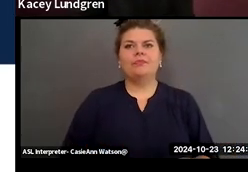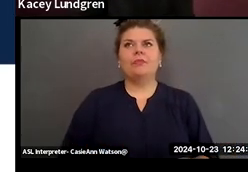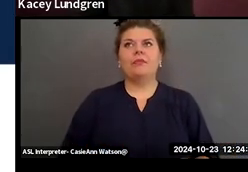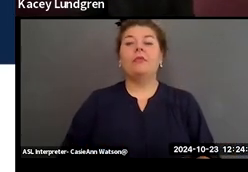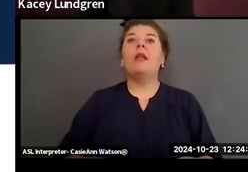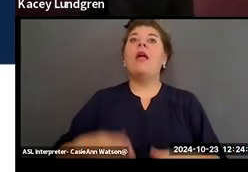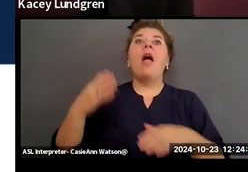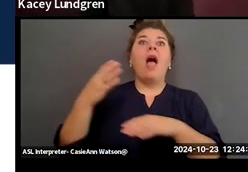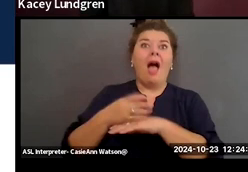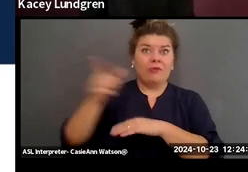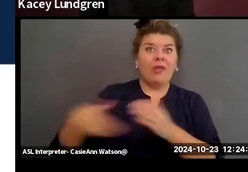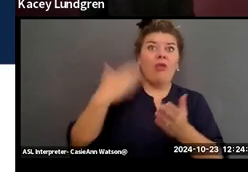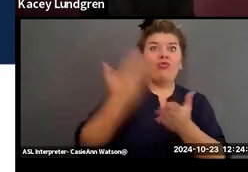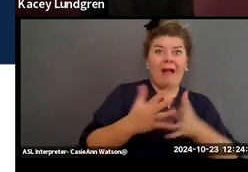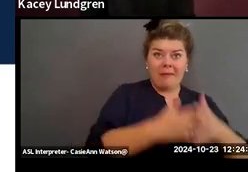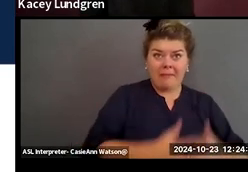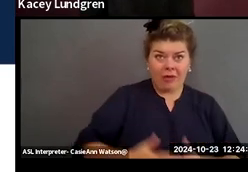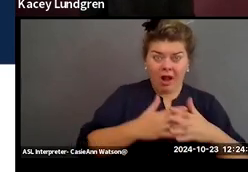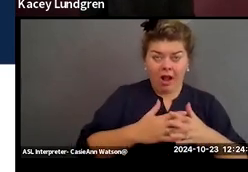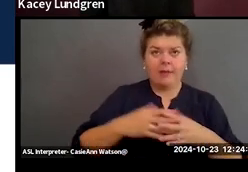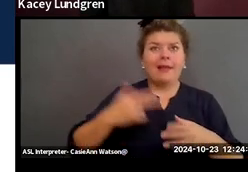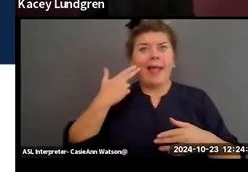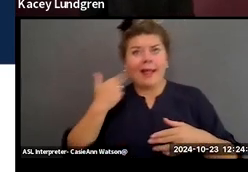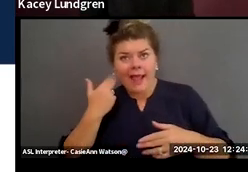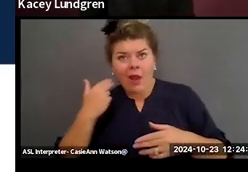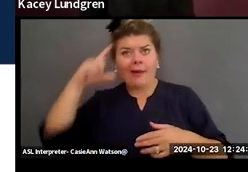Once in America, Clerc and Gallaudet raised funds